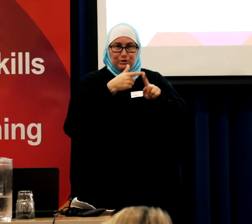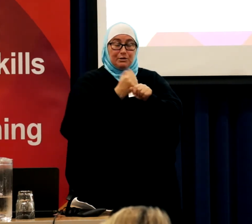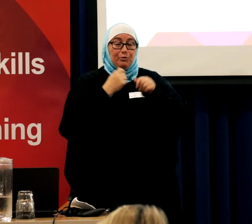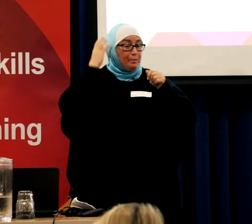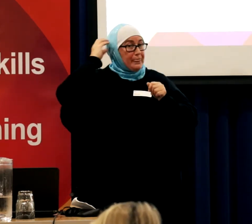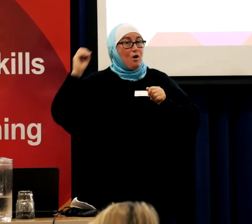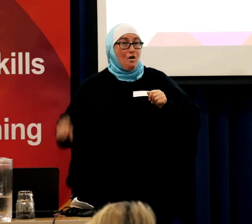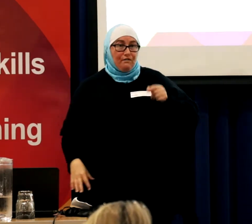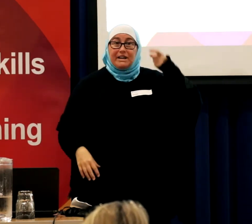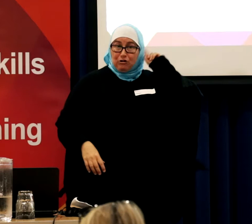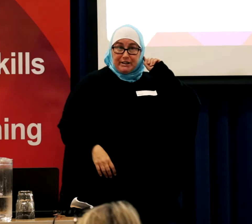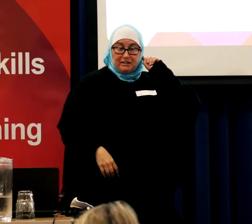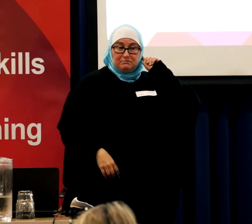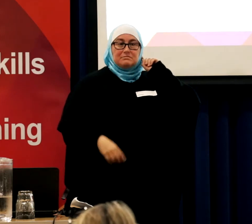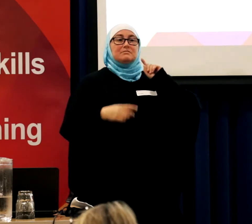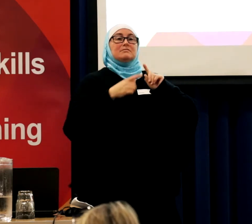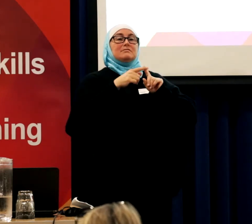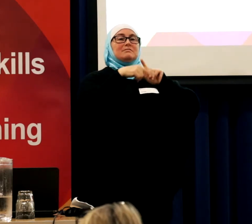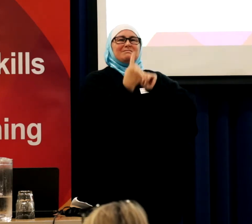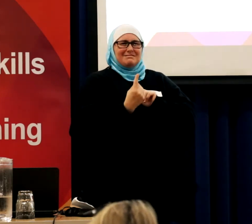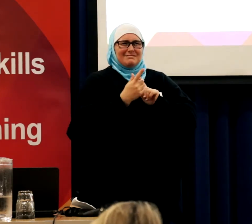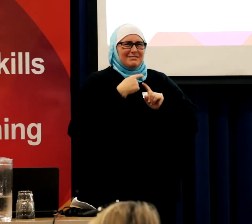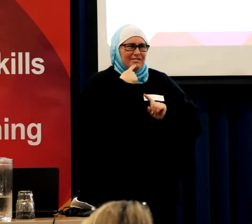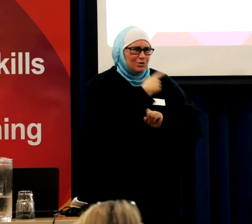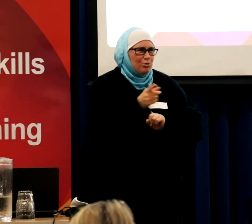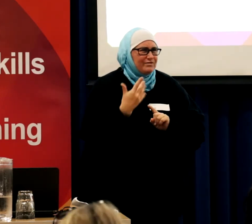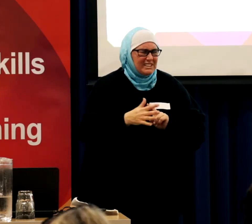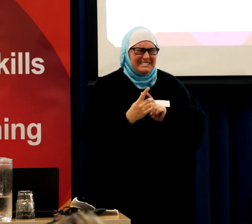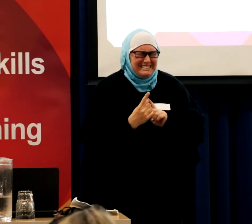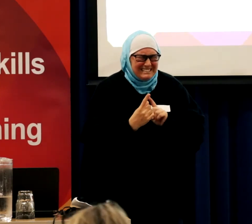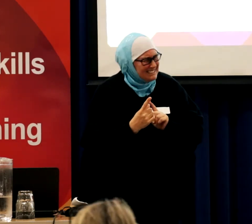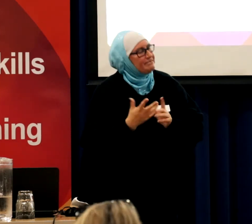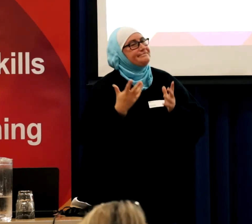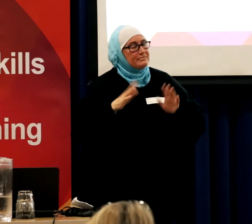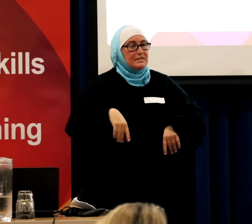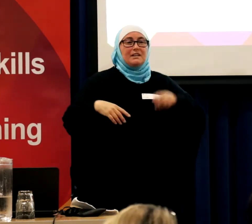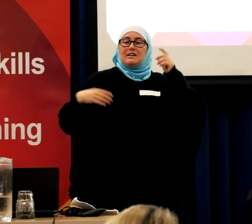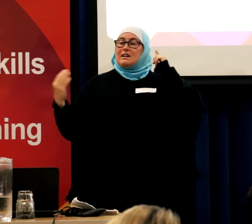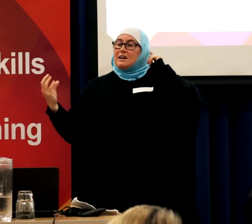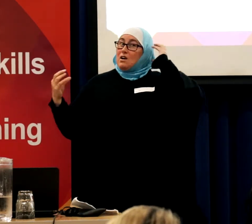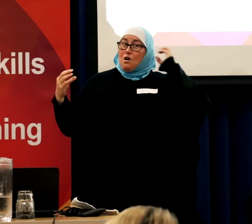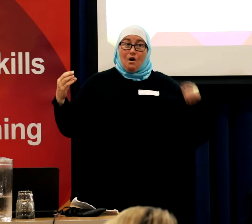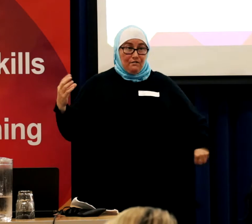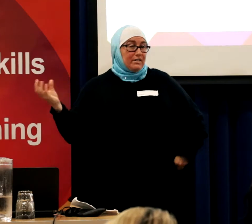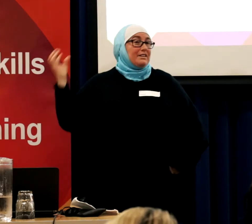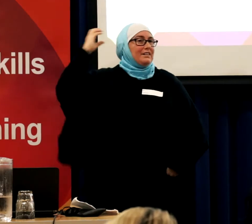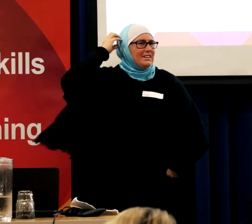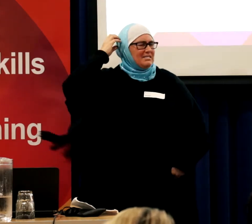For example, if I take my cochlear off and leave my hearing aid, it’s very difficult to understand the speech.